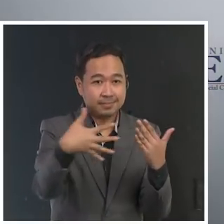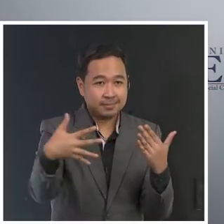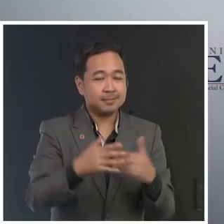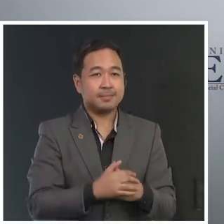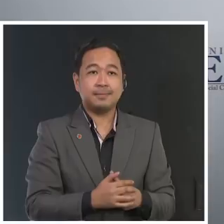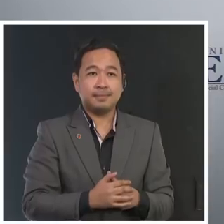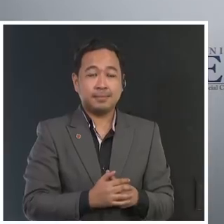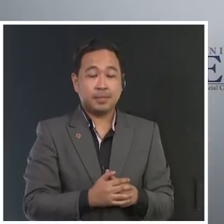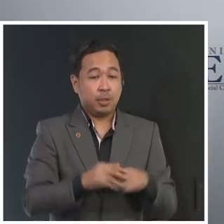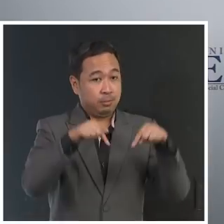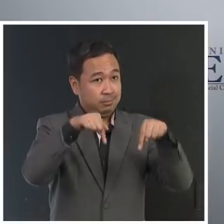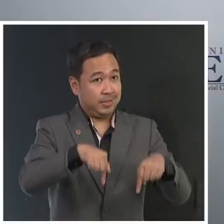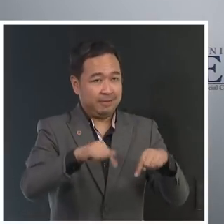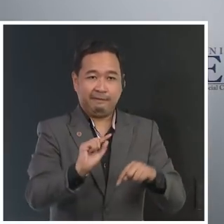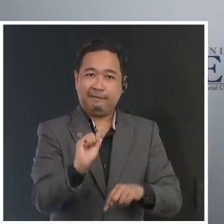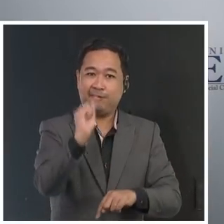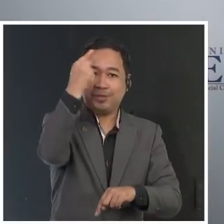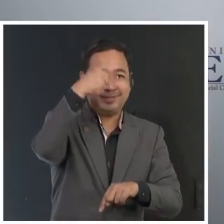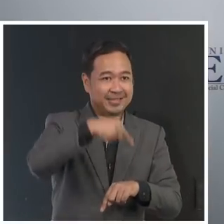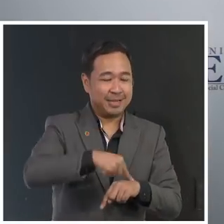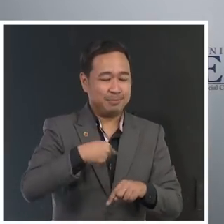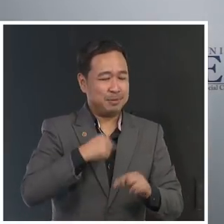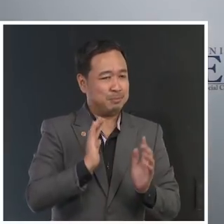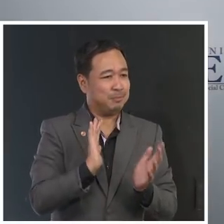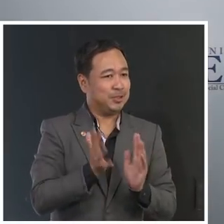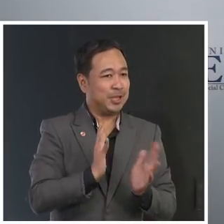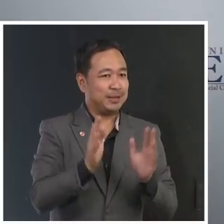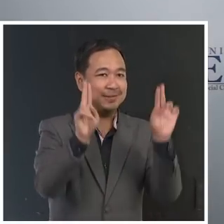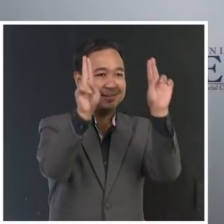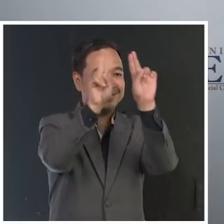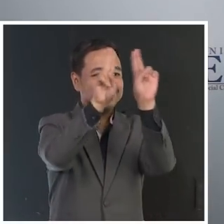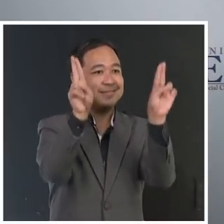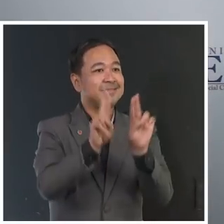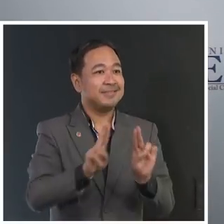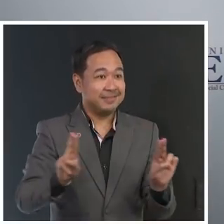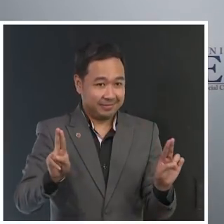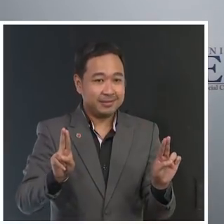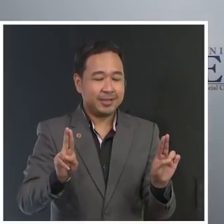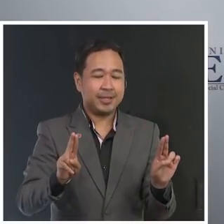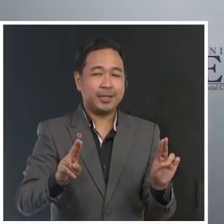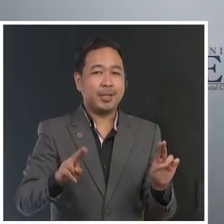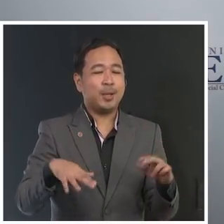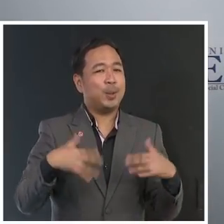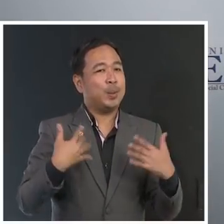Pacific, I would like to send my warmest congratulations to all in attendance as we celebrate the first International Day of Sign Languages.